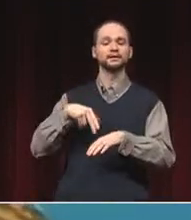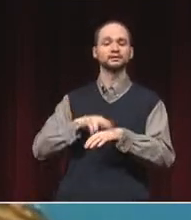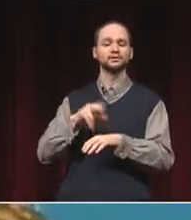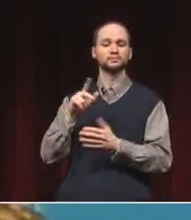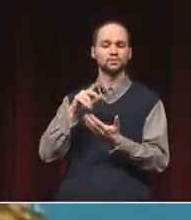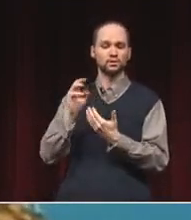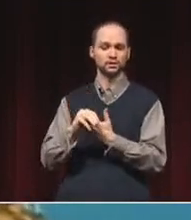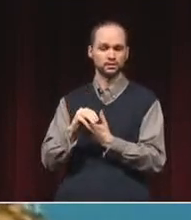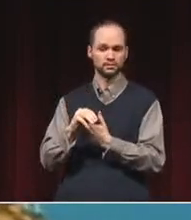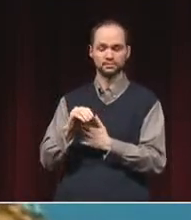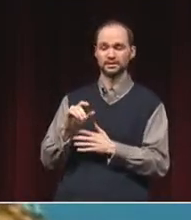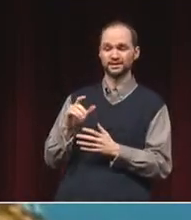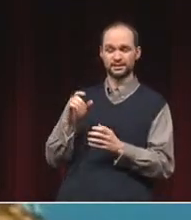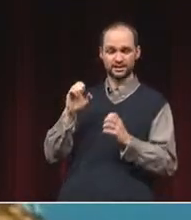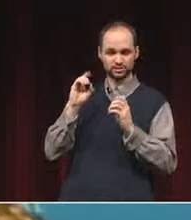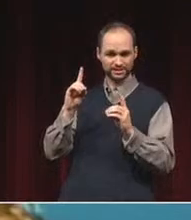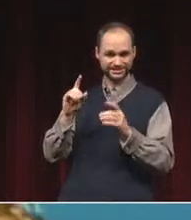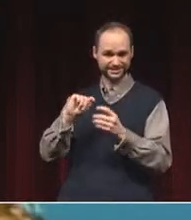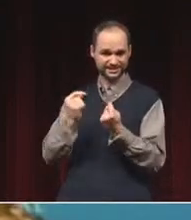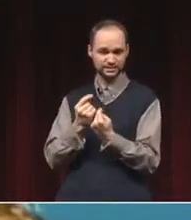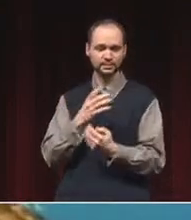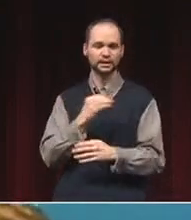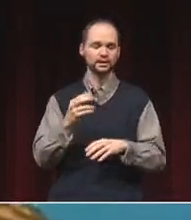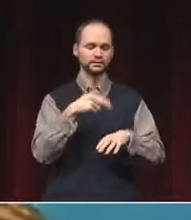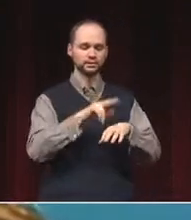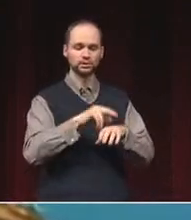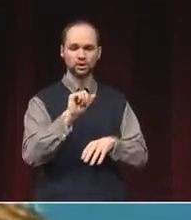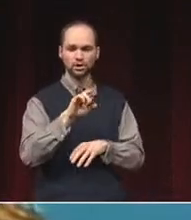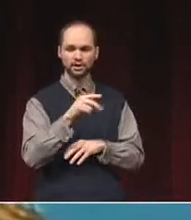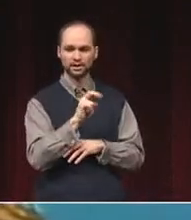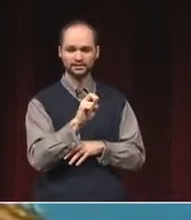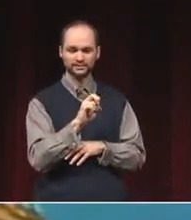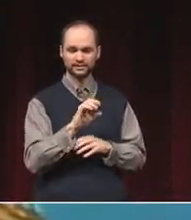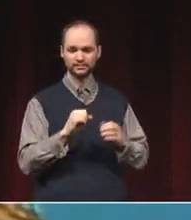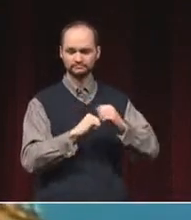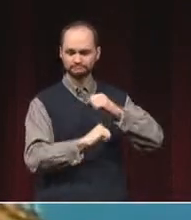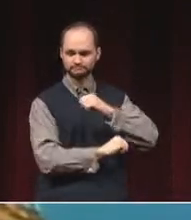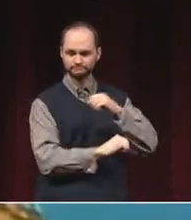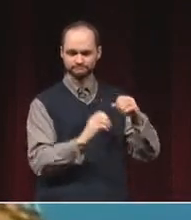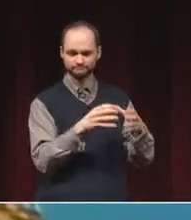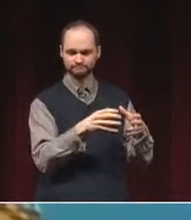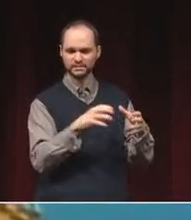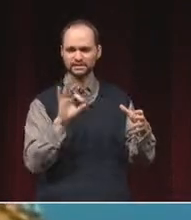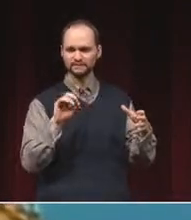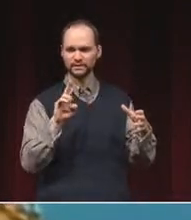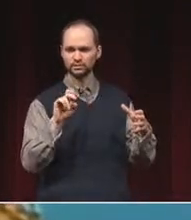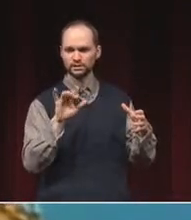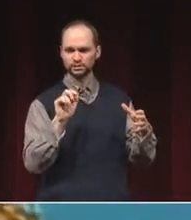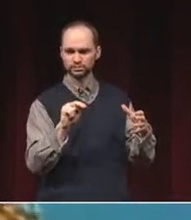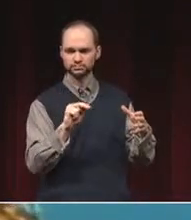and the National Archives Foundation. And now it is my great pleasure to introduce to you